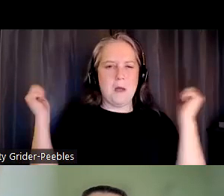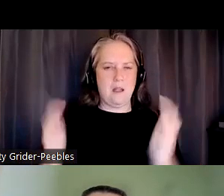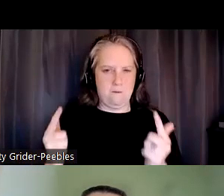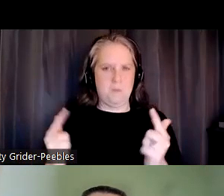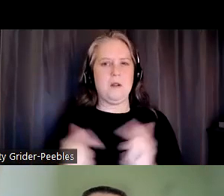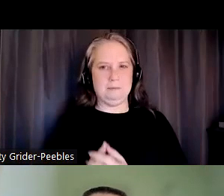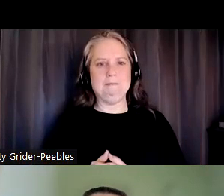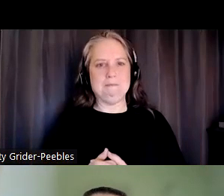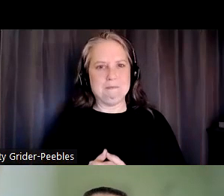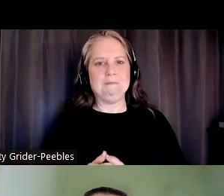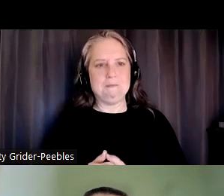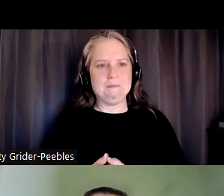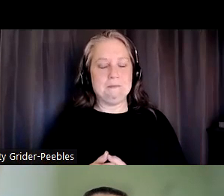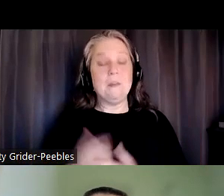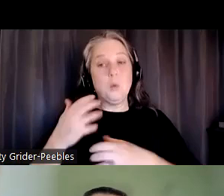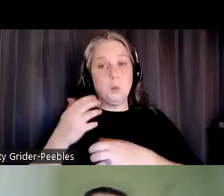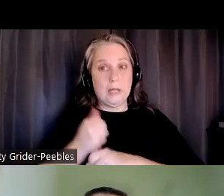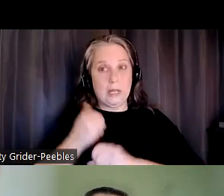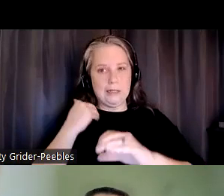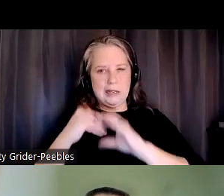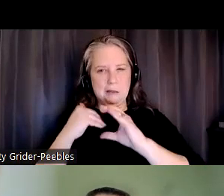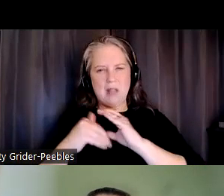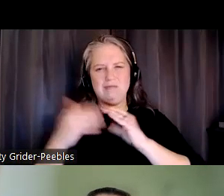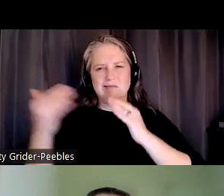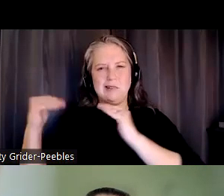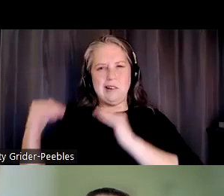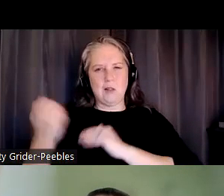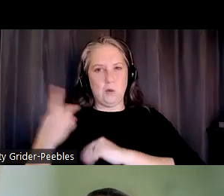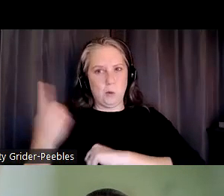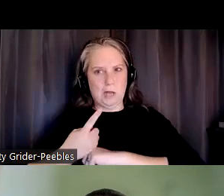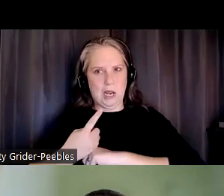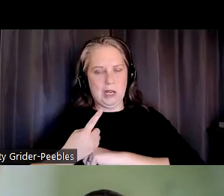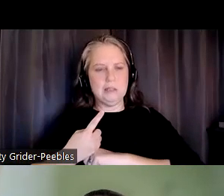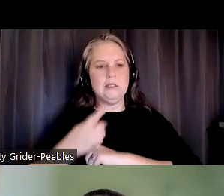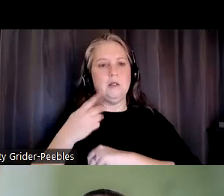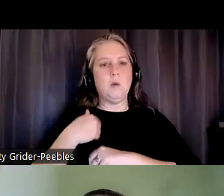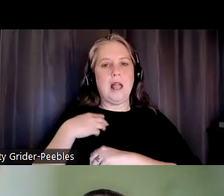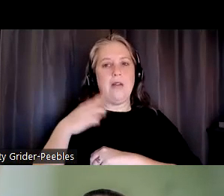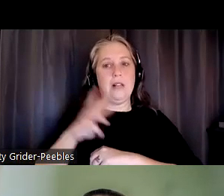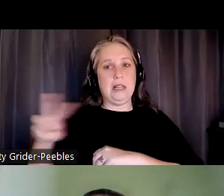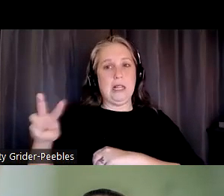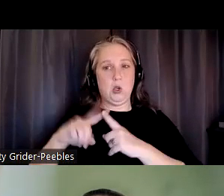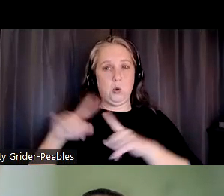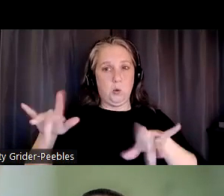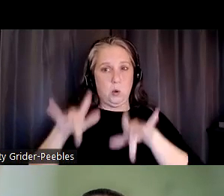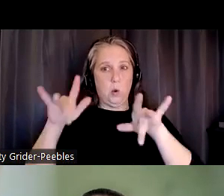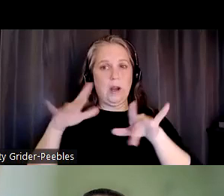You will receive an e-mail in the next few days with a link to the recording, as well as a list of